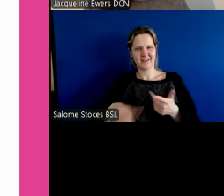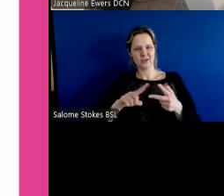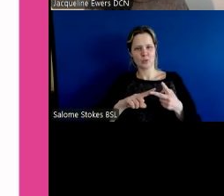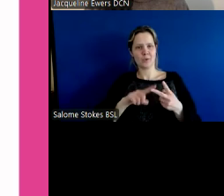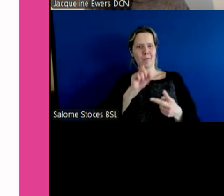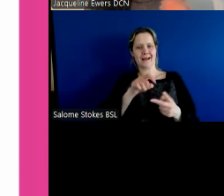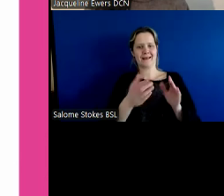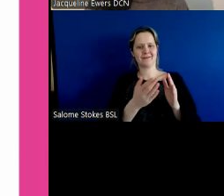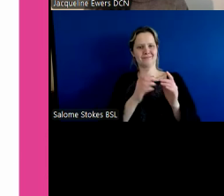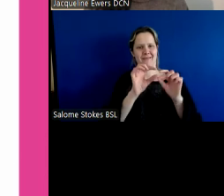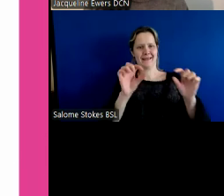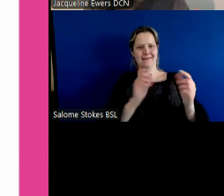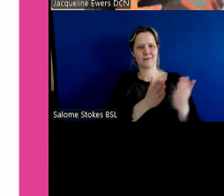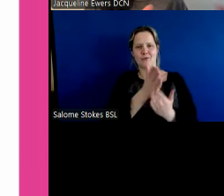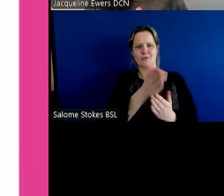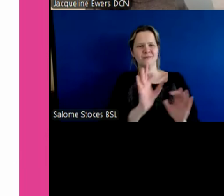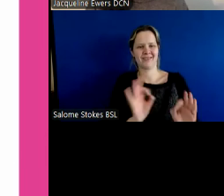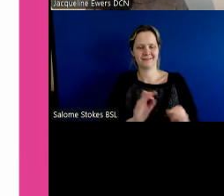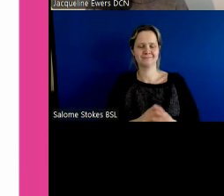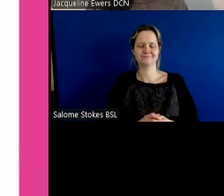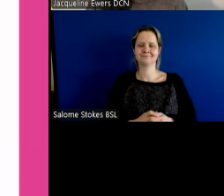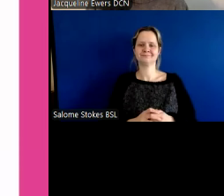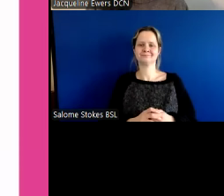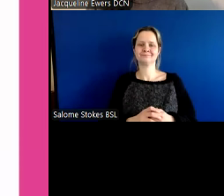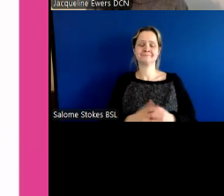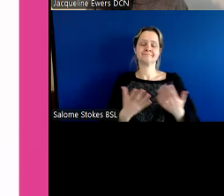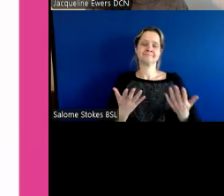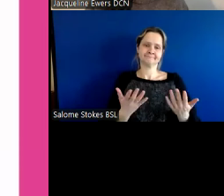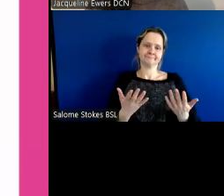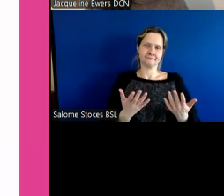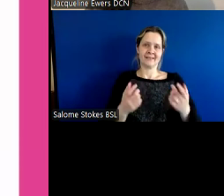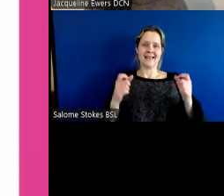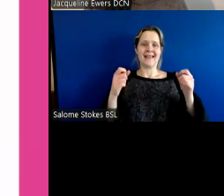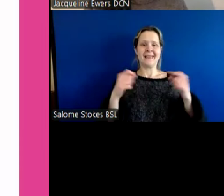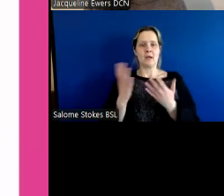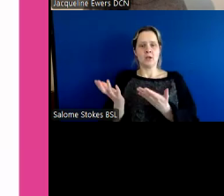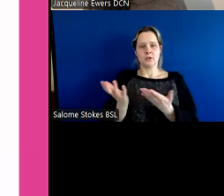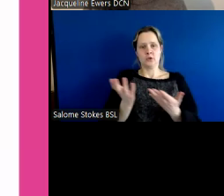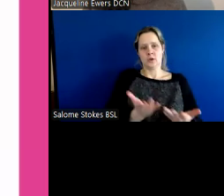Obviously, email service providers, they charge cost per contact,